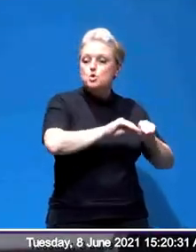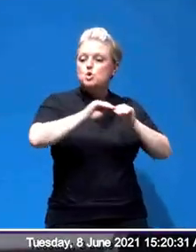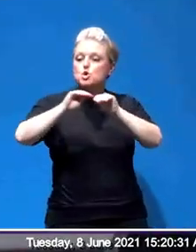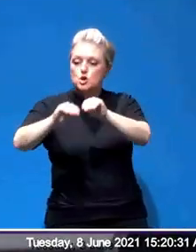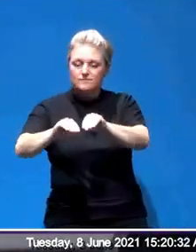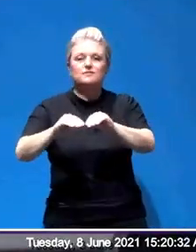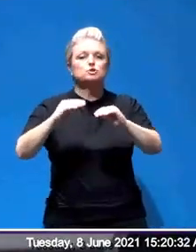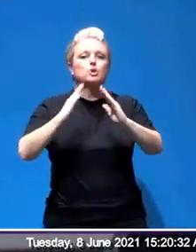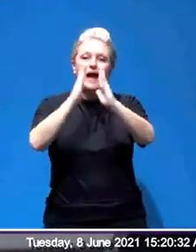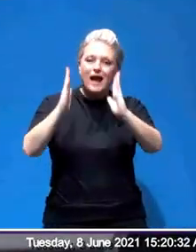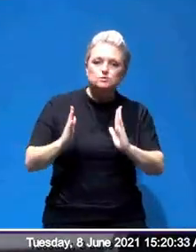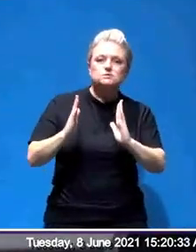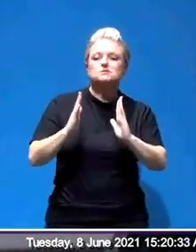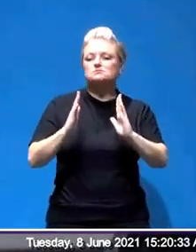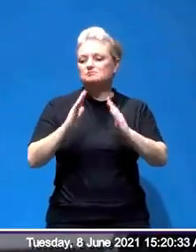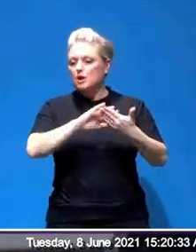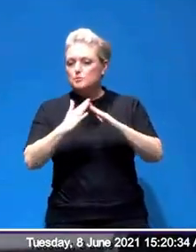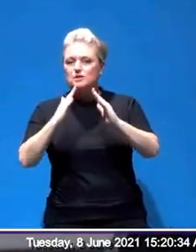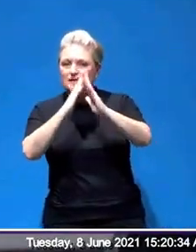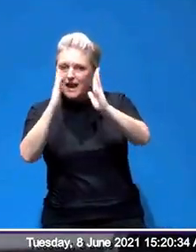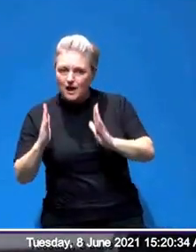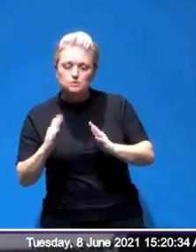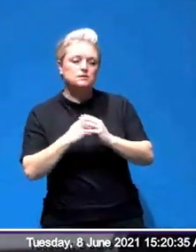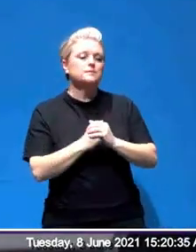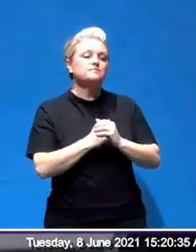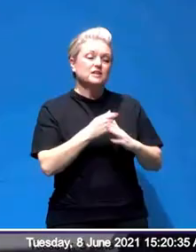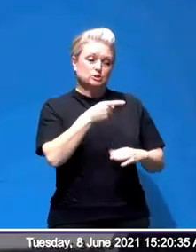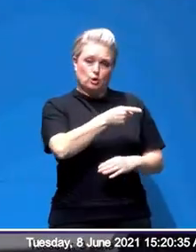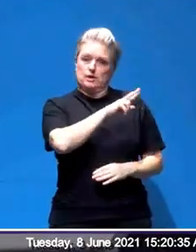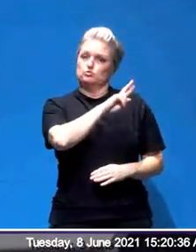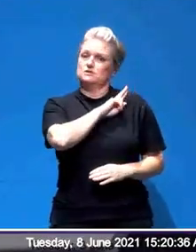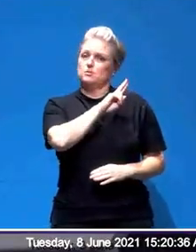process happened, you know, at the time --- so often you had people who lived